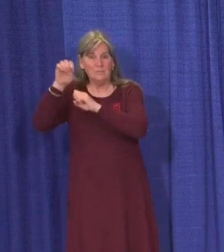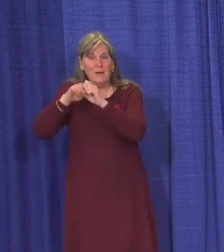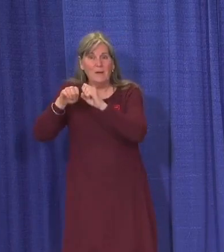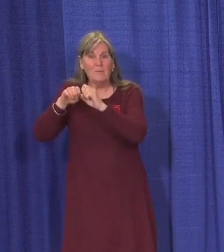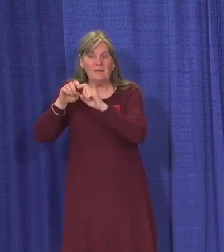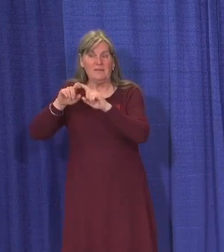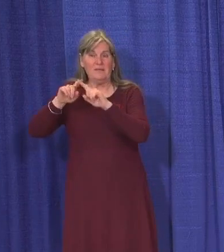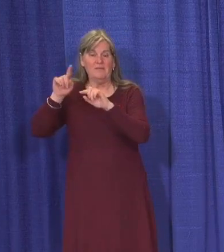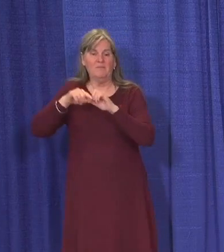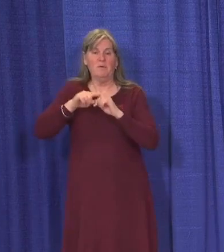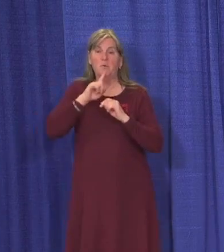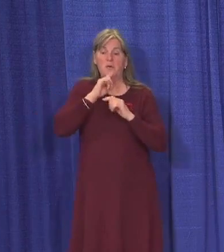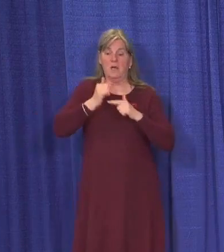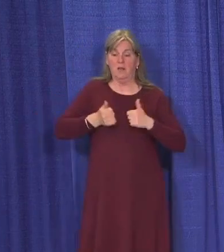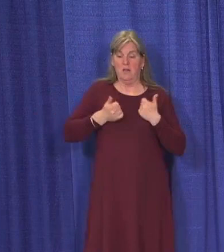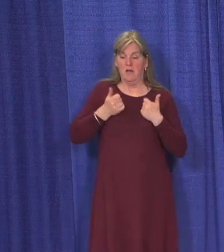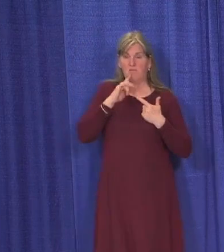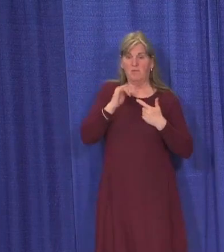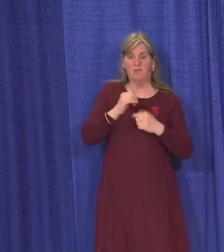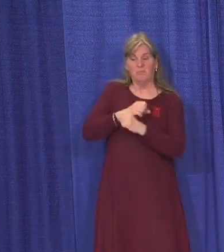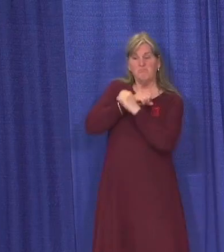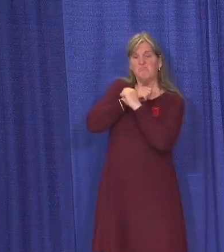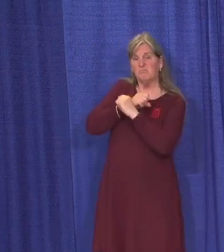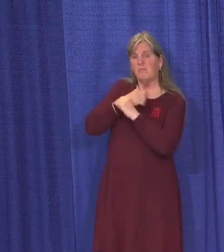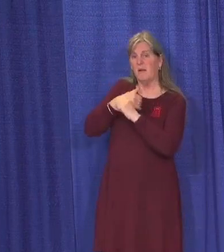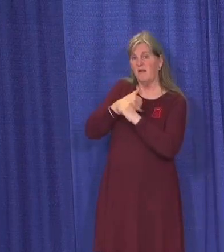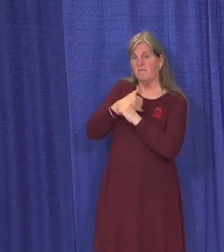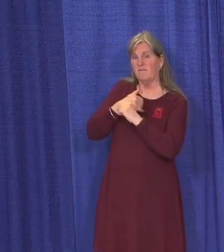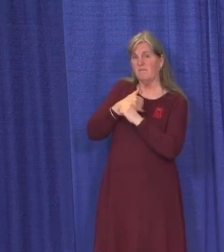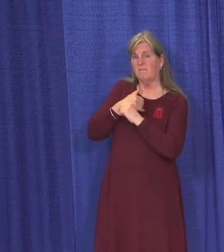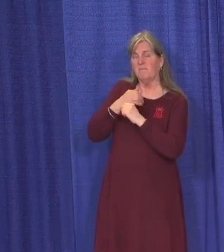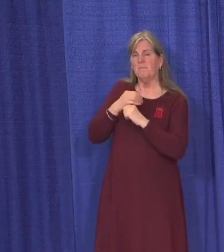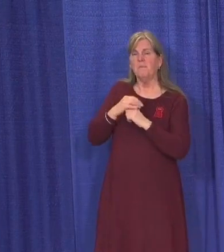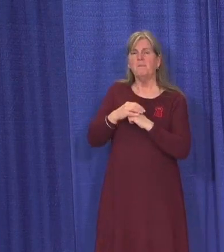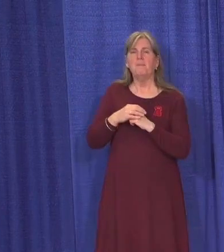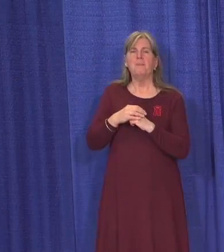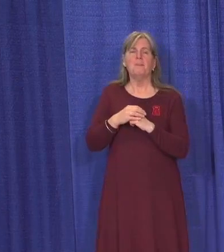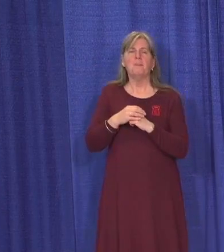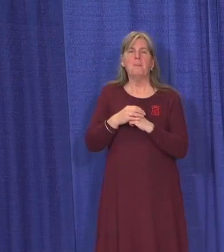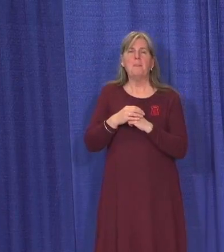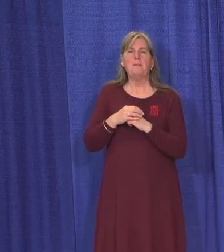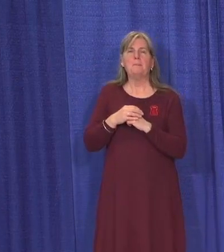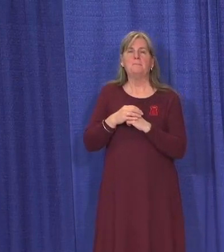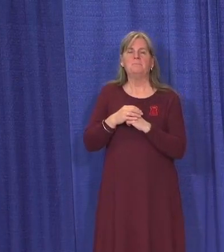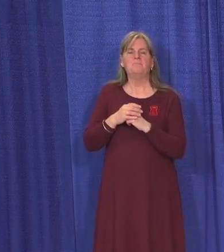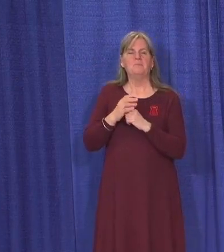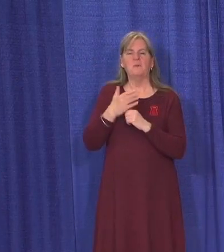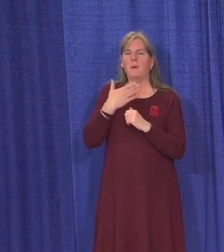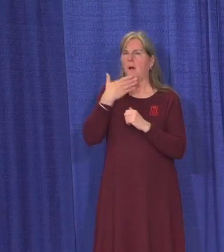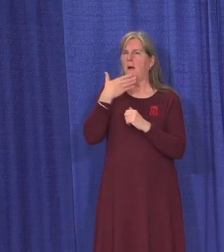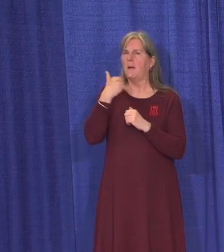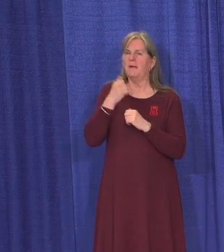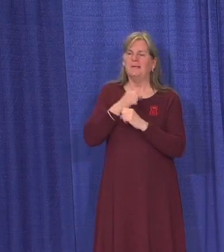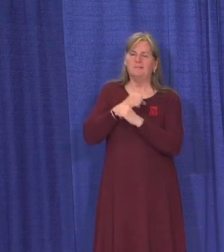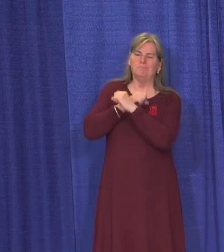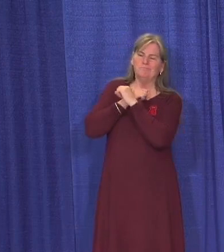the variants as well. There maybe differences in the test to but it feels those